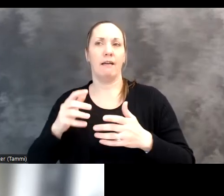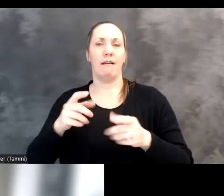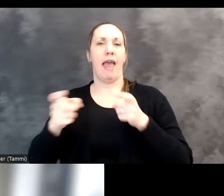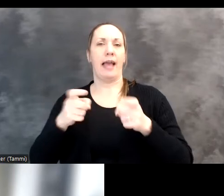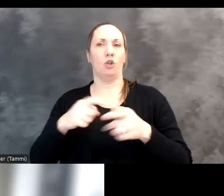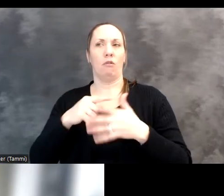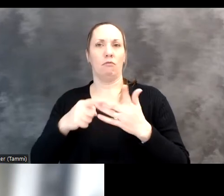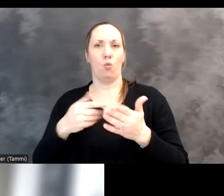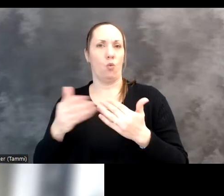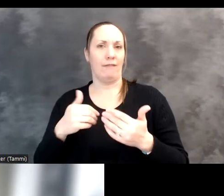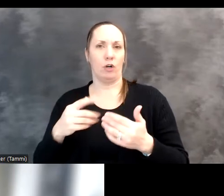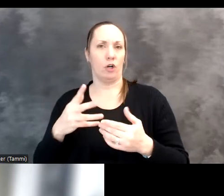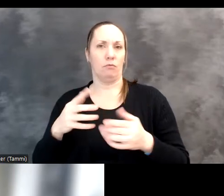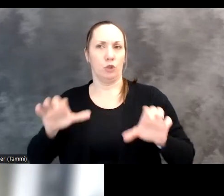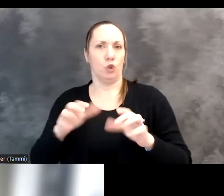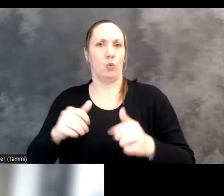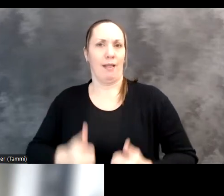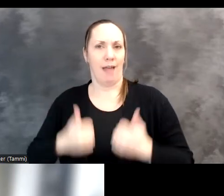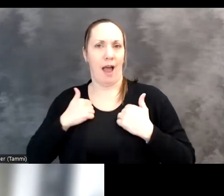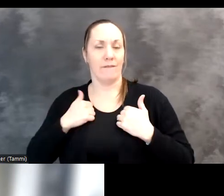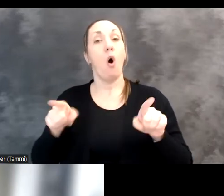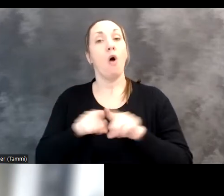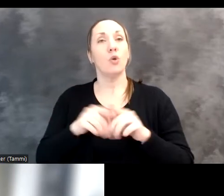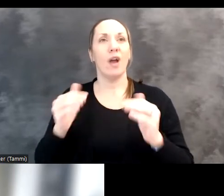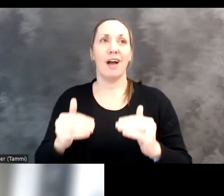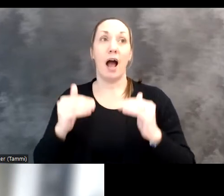, rugged, to be able to handle anything that